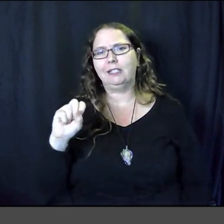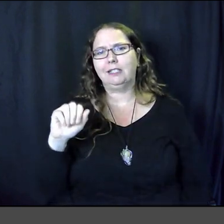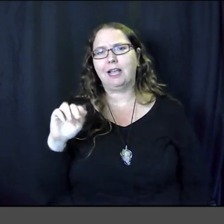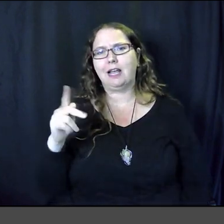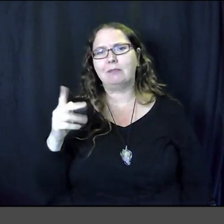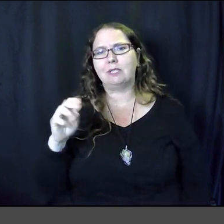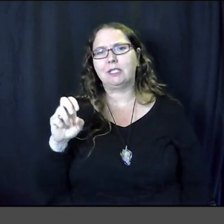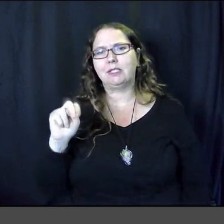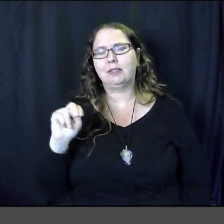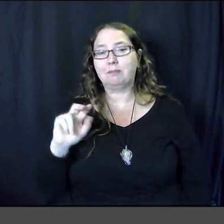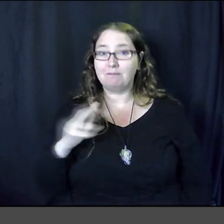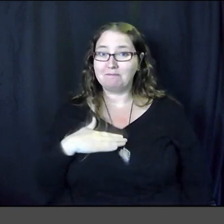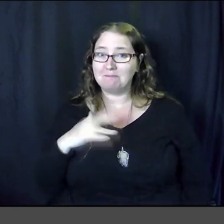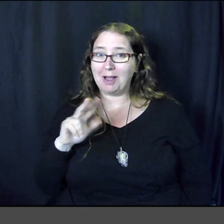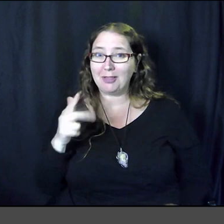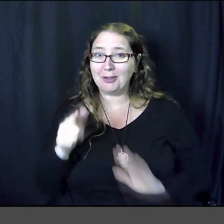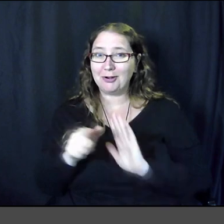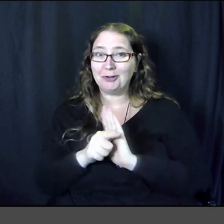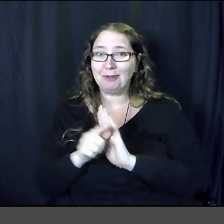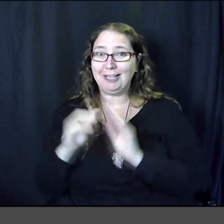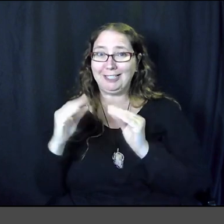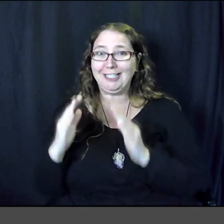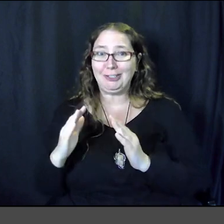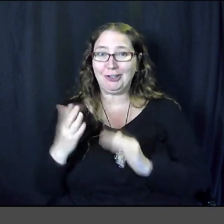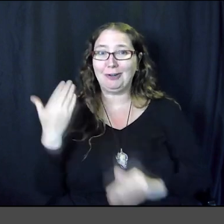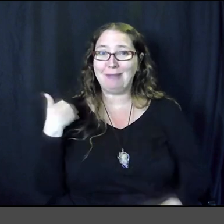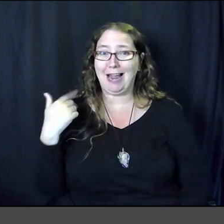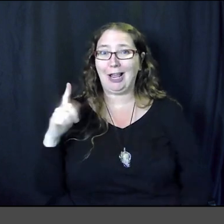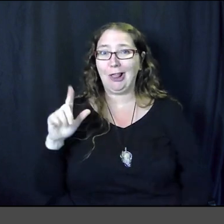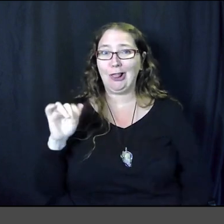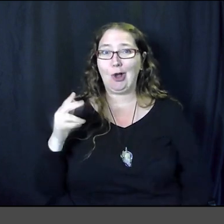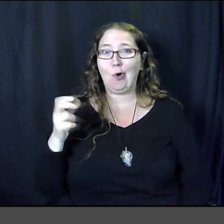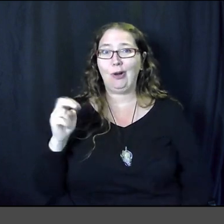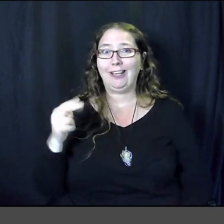AT LOGAN HEIGHTS AND ARMY BARRACKS, WHICH WERE OUR CLASSROOMS,